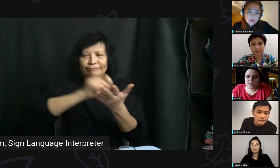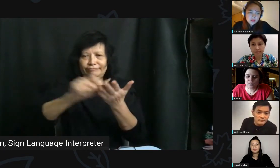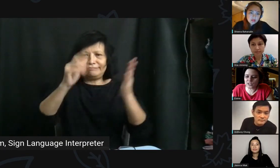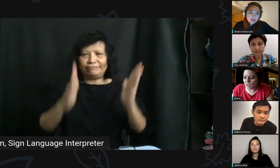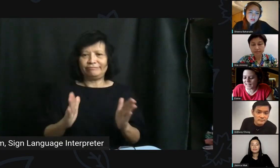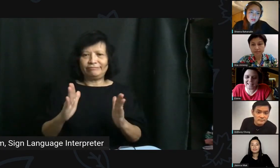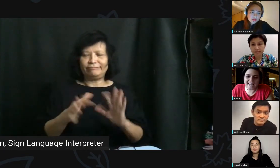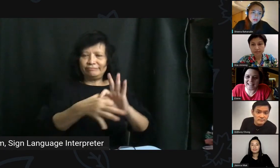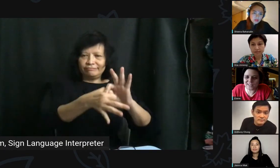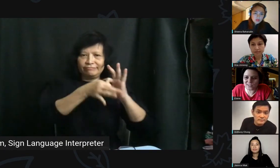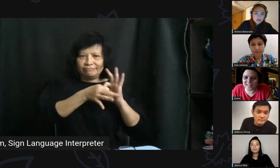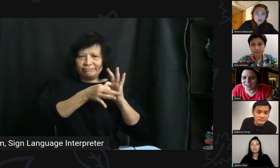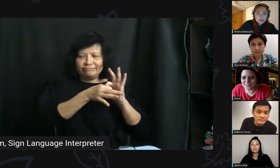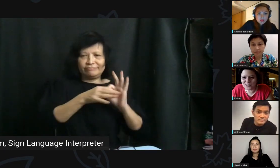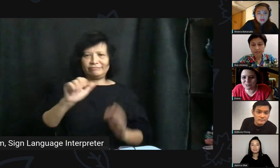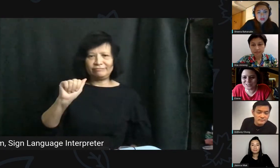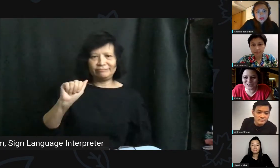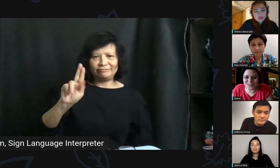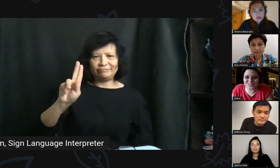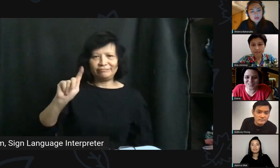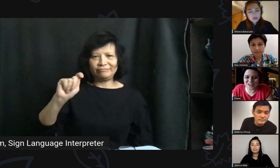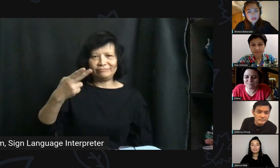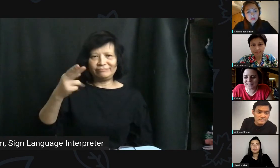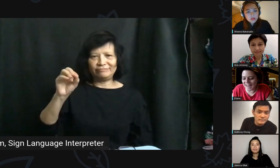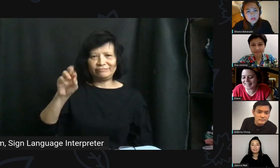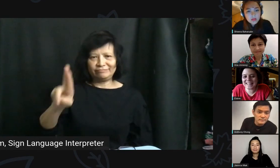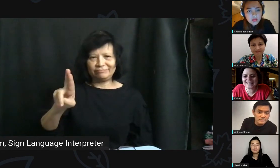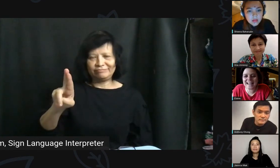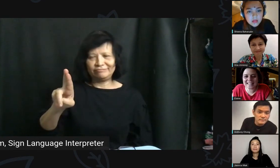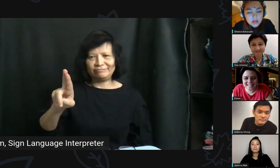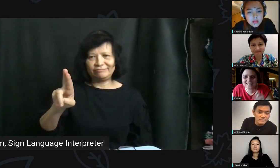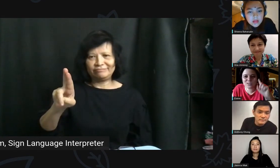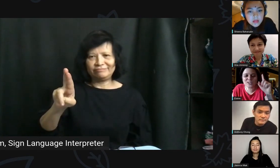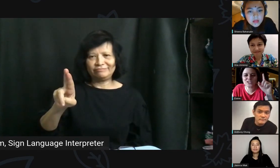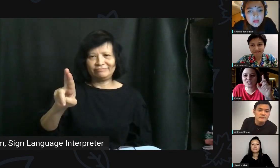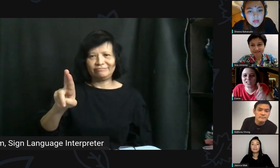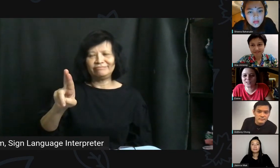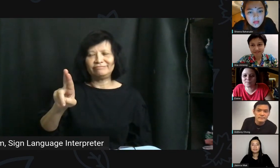which I can’t answer now and don’t want to talk about. But I think that it’s a question there